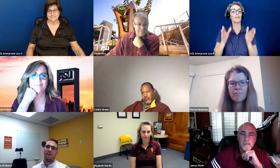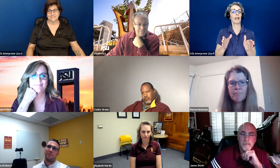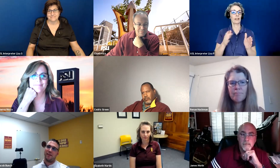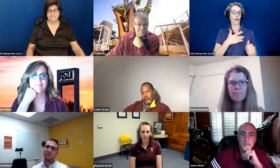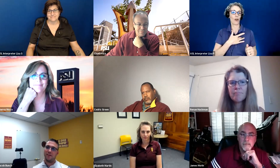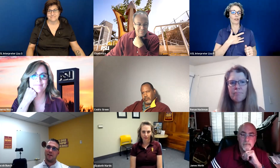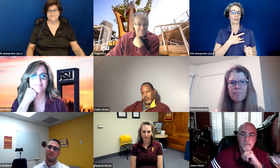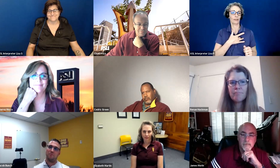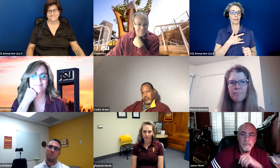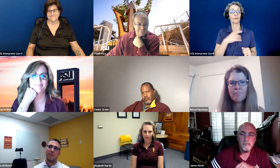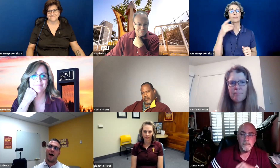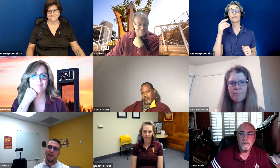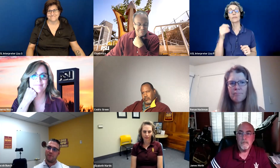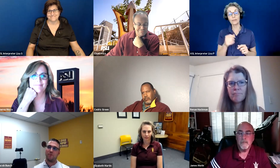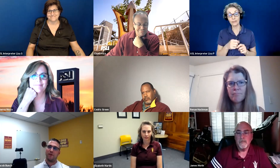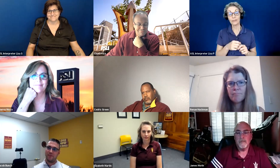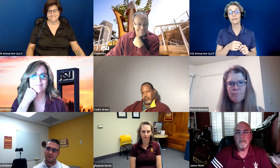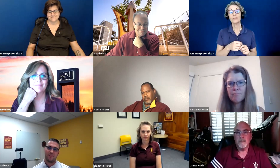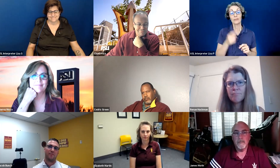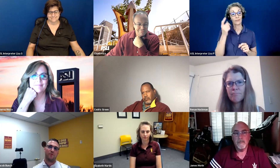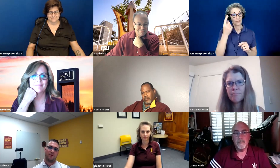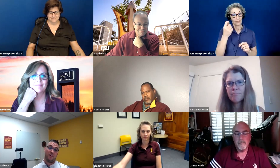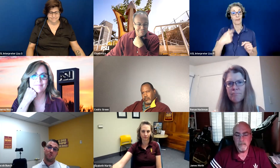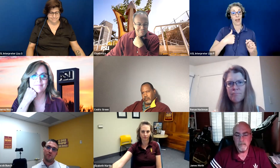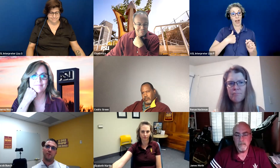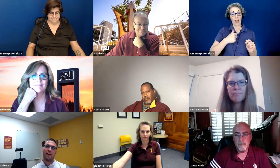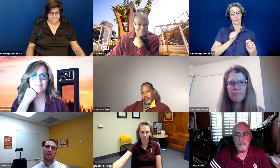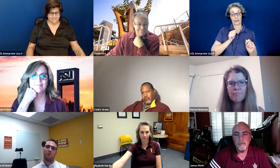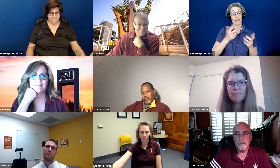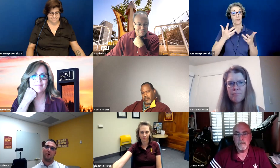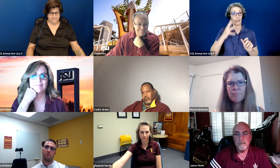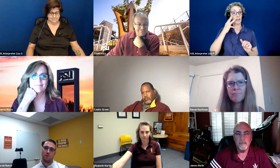given that I've experienced accessibility issues. And I want to help students